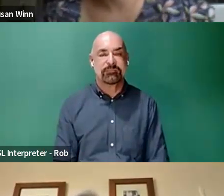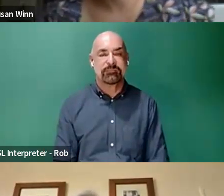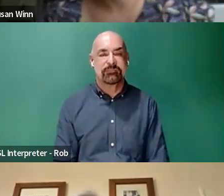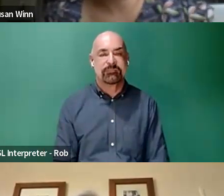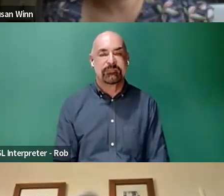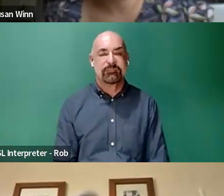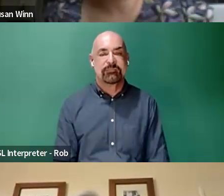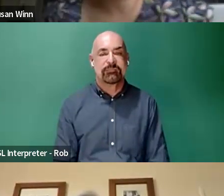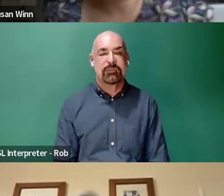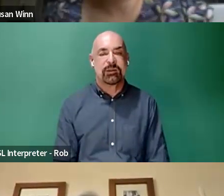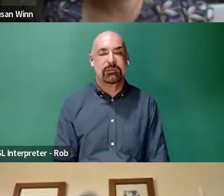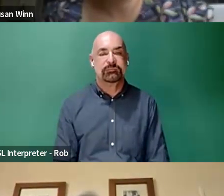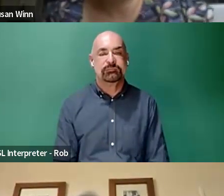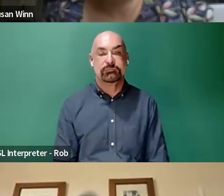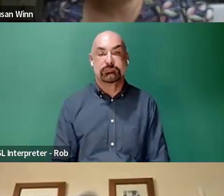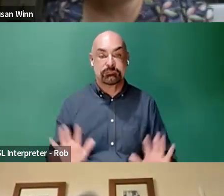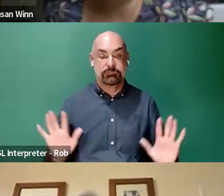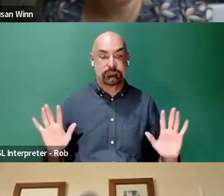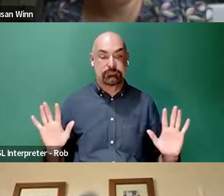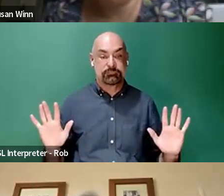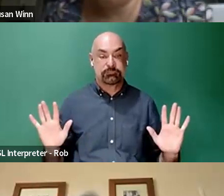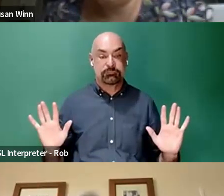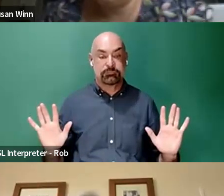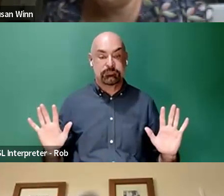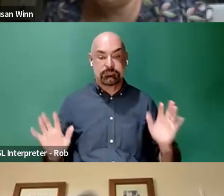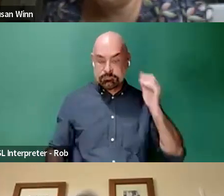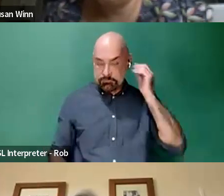I'm just checking, I haven't missed any comments that are whizzing through. There's lots of thanks and feedback.